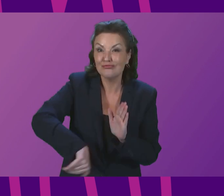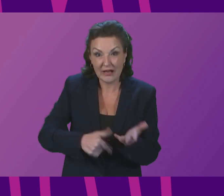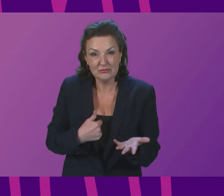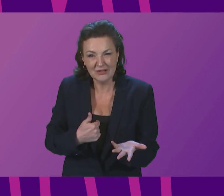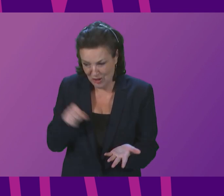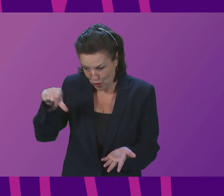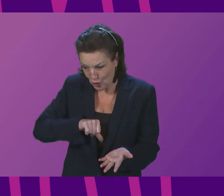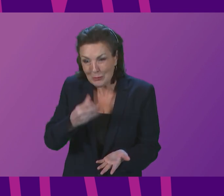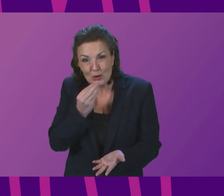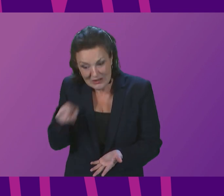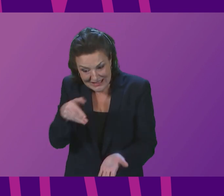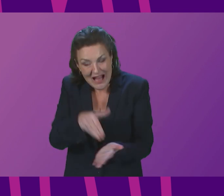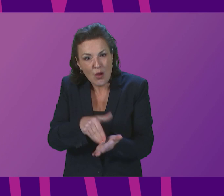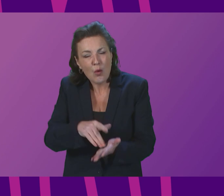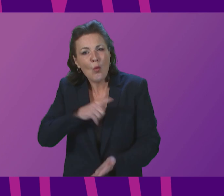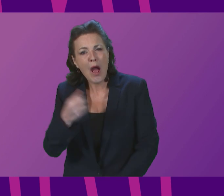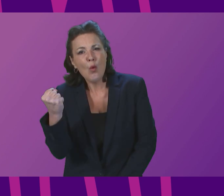His actions yesterday in that regard were disgusting.